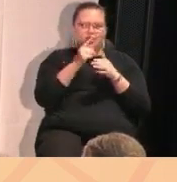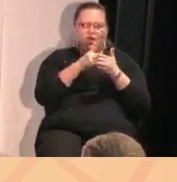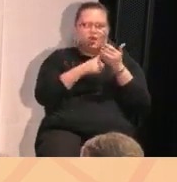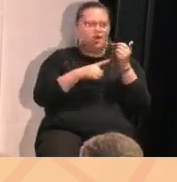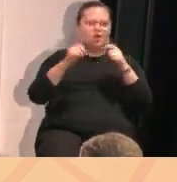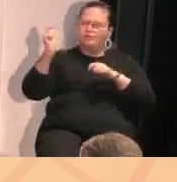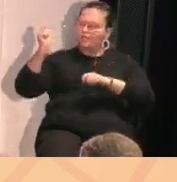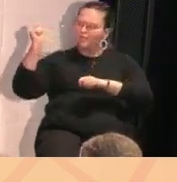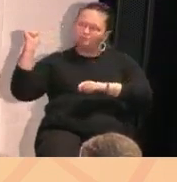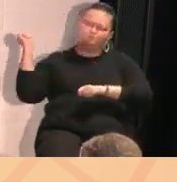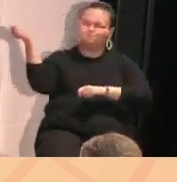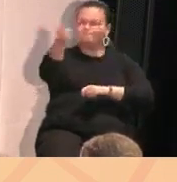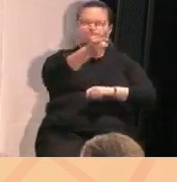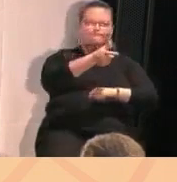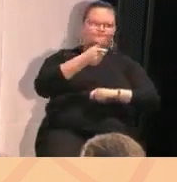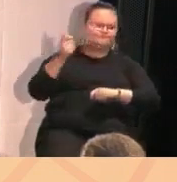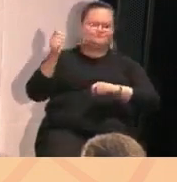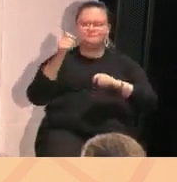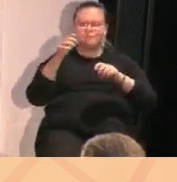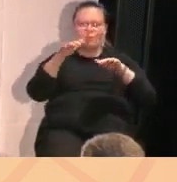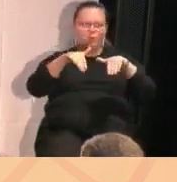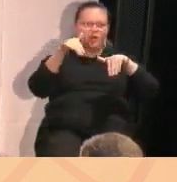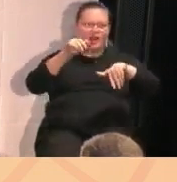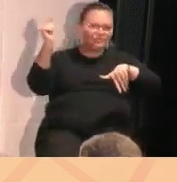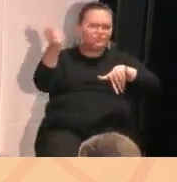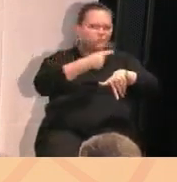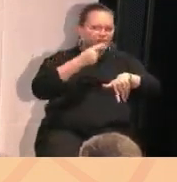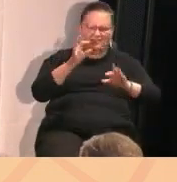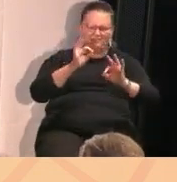in great numbers everywhere and do everything. We do everything.